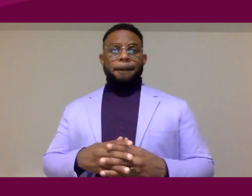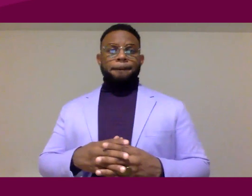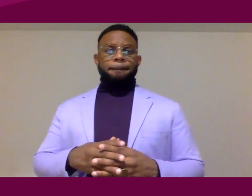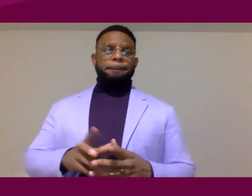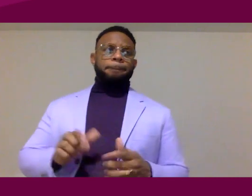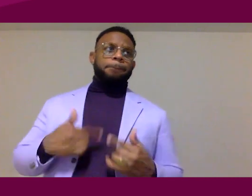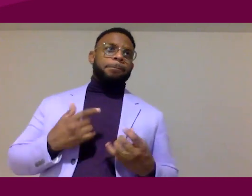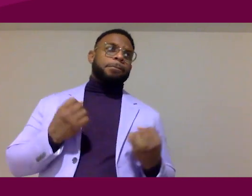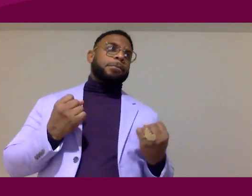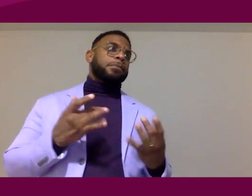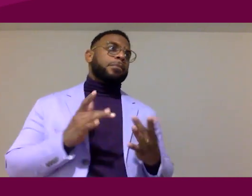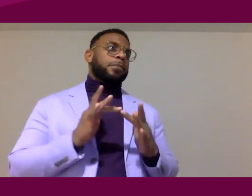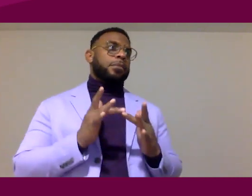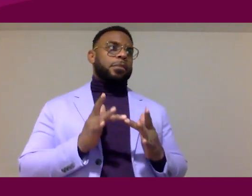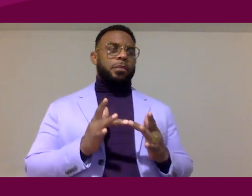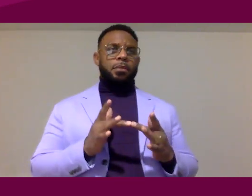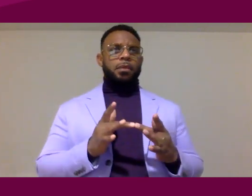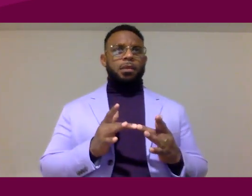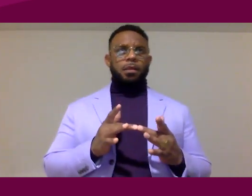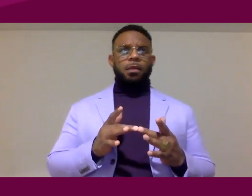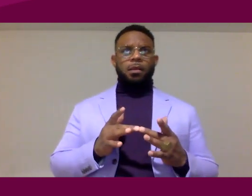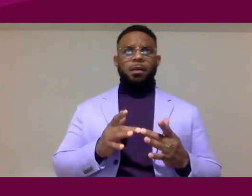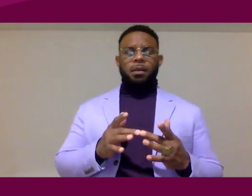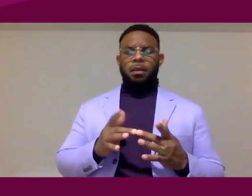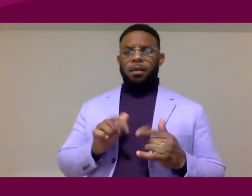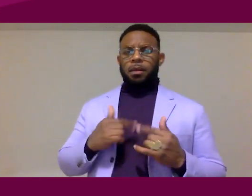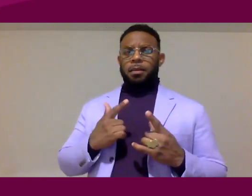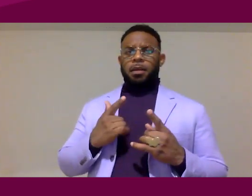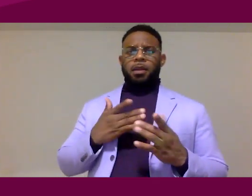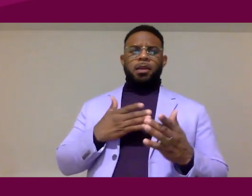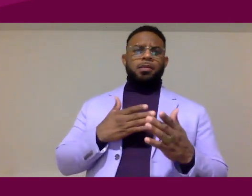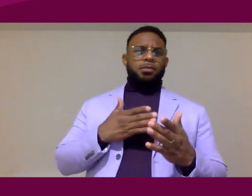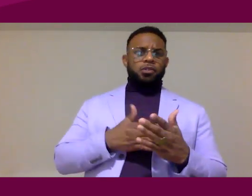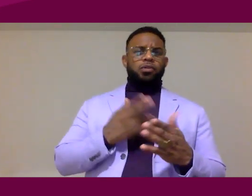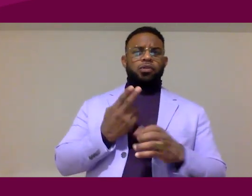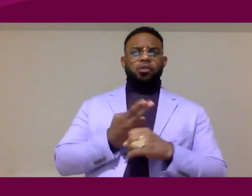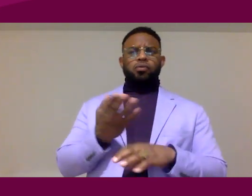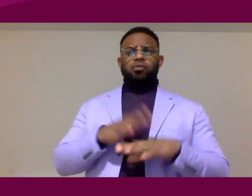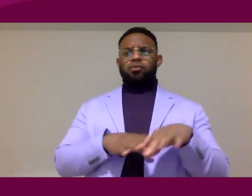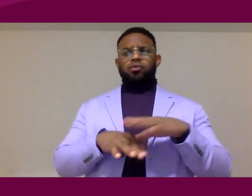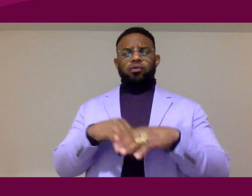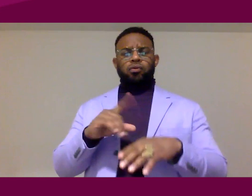There's been many websites that have been sued that utilize overlays where they have